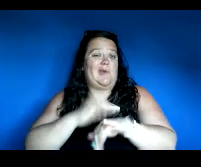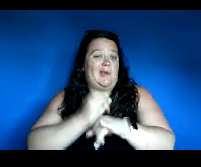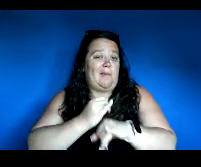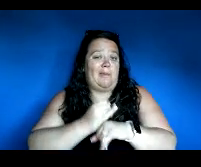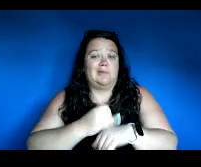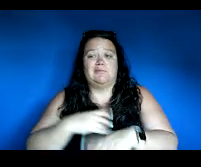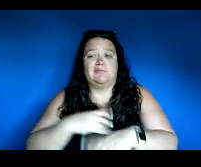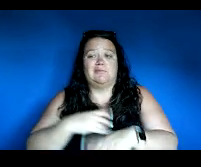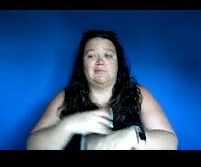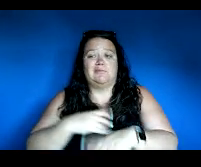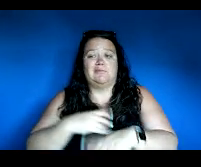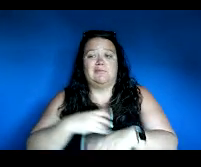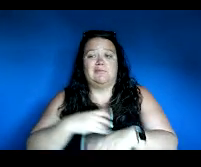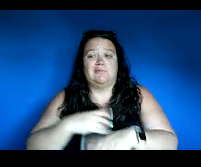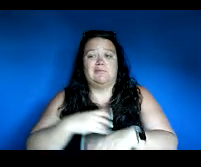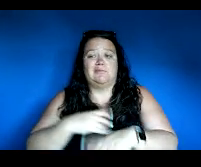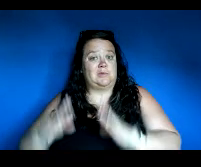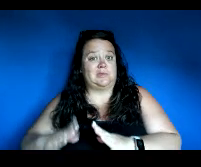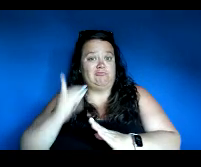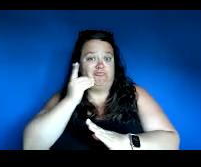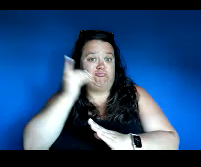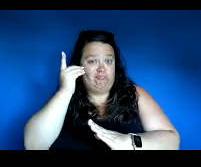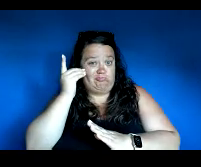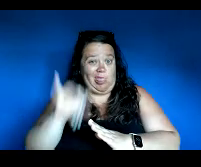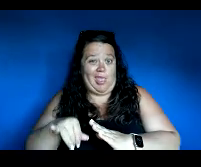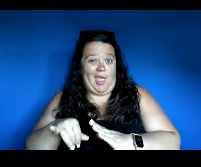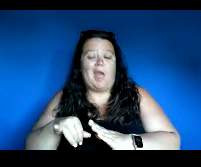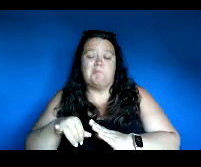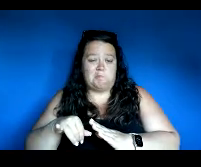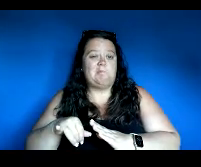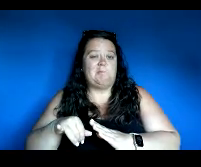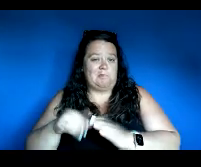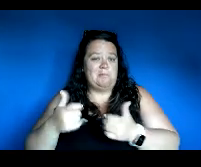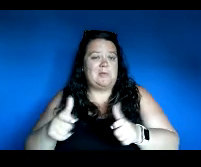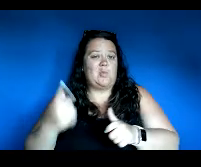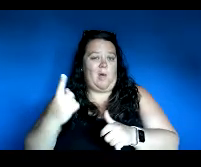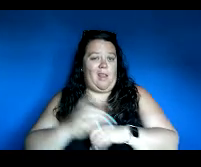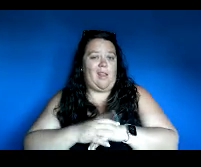The housing accommodations is another big one, you know, making sure that people have a living environment